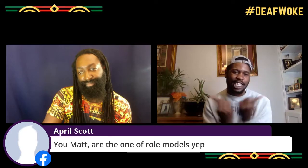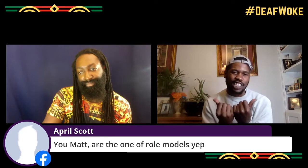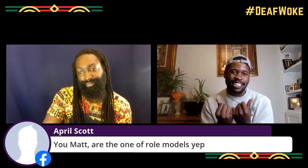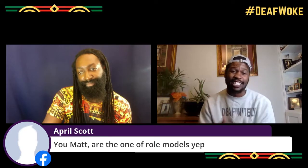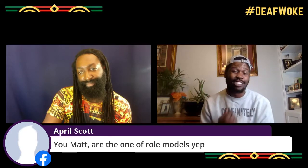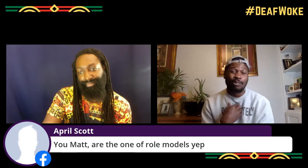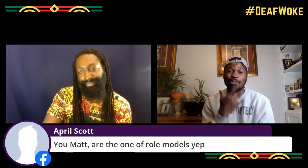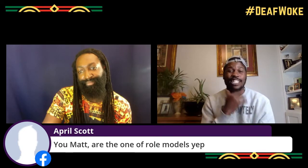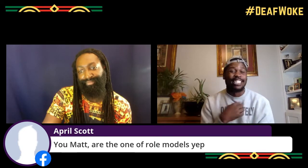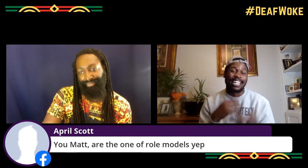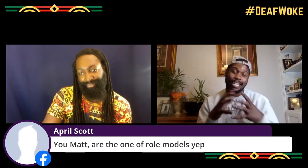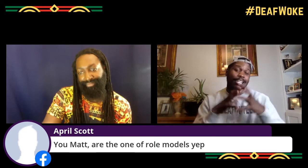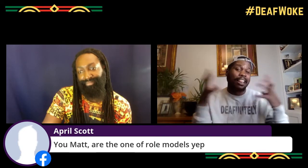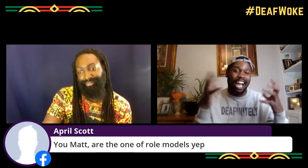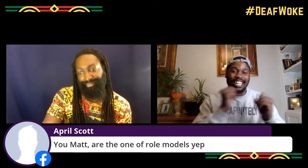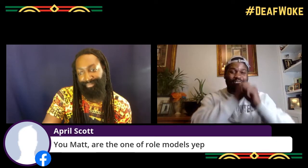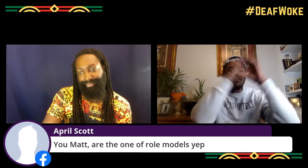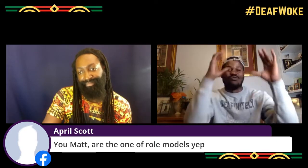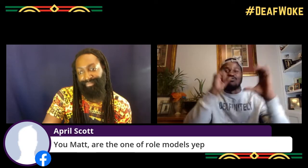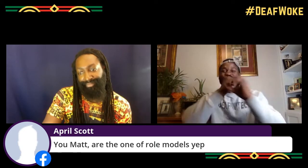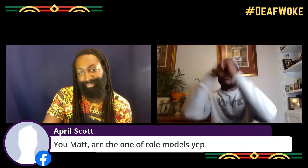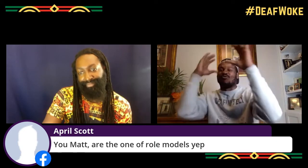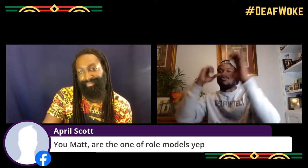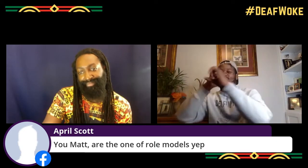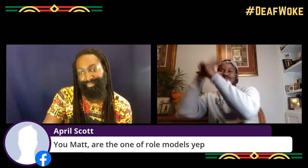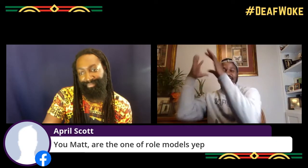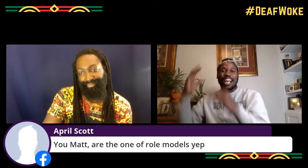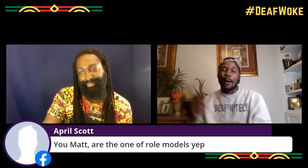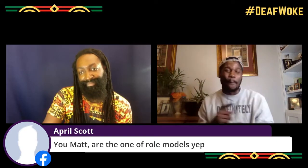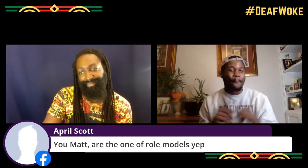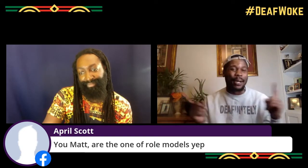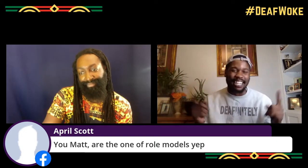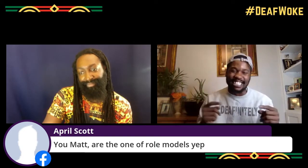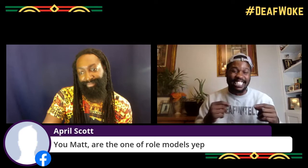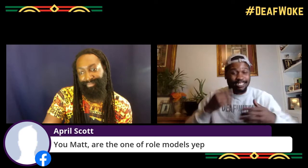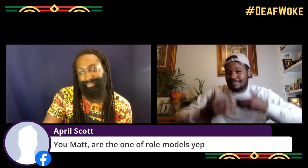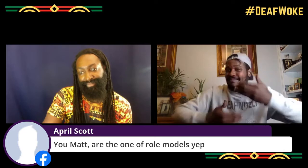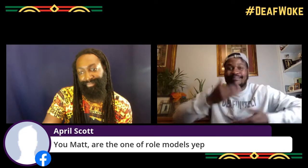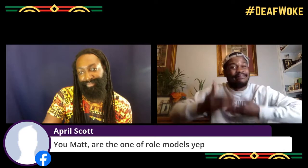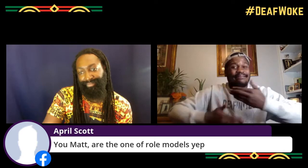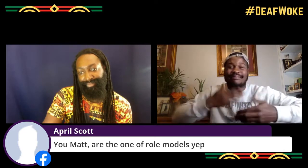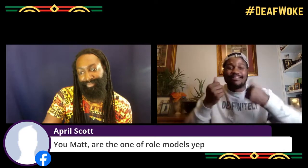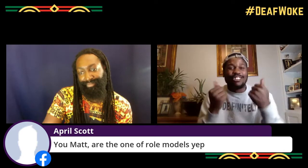It's something that is correlated to, setting up performance interpreting agency. Man, I got a lot of visions,